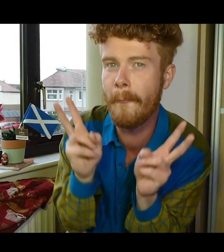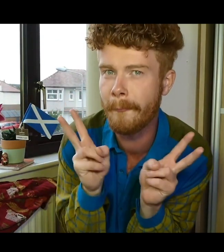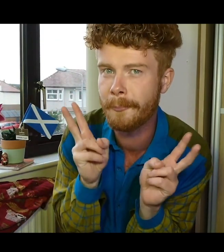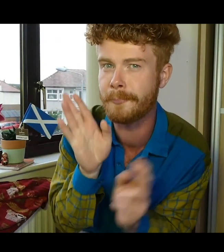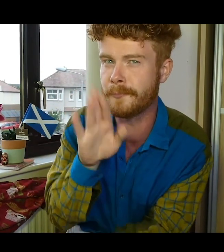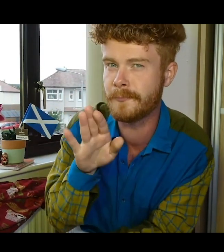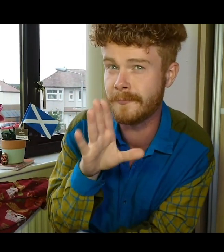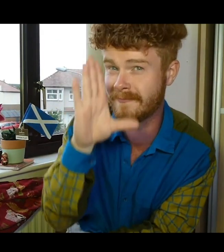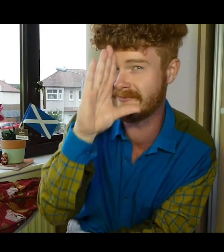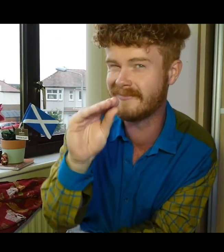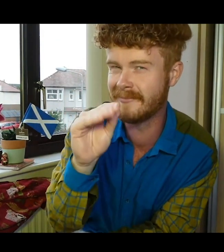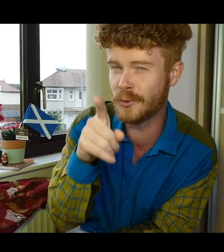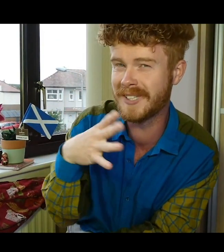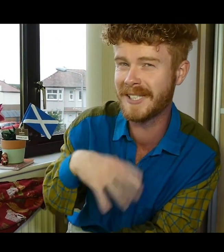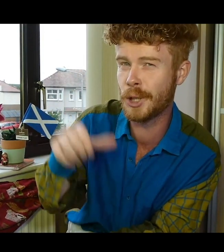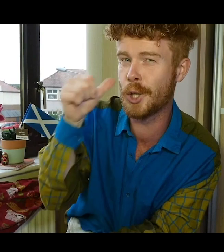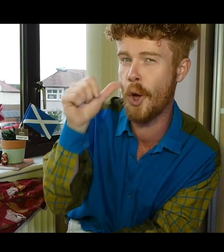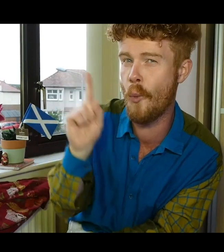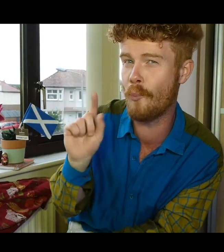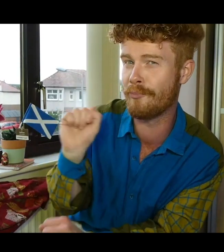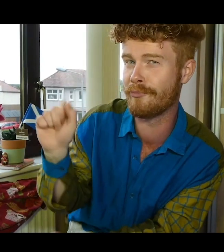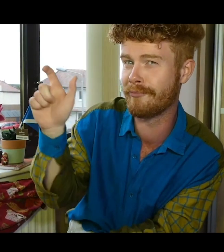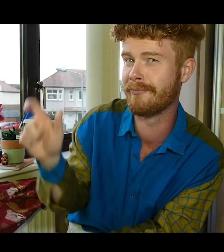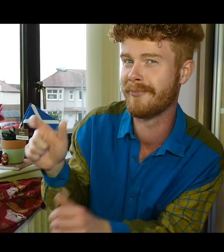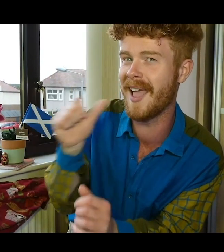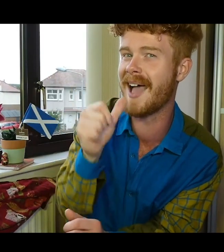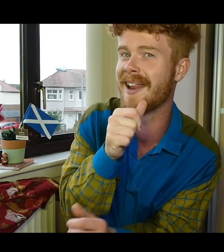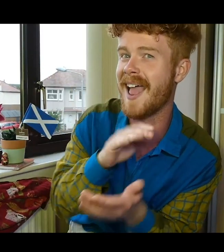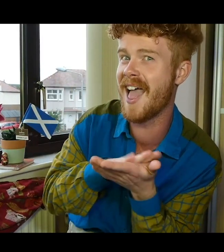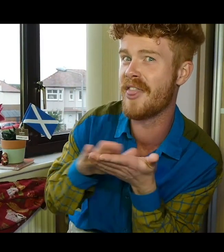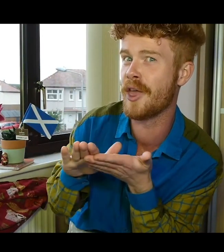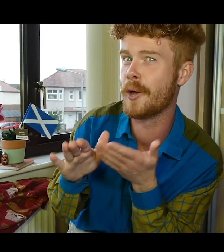Phew. Okay the thing you need to know about my Auntie Heather is,